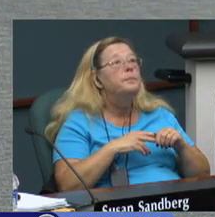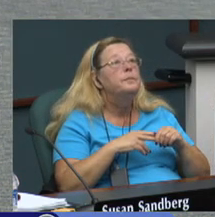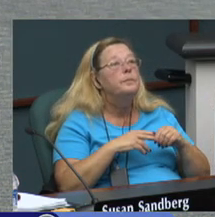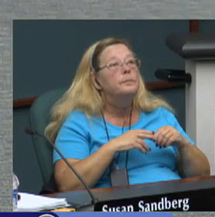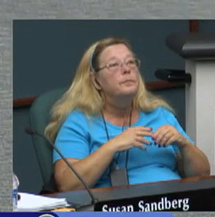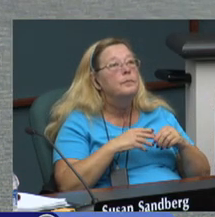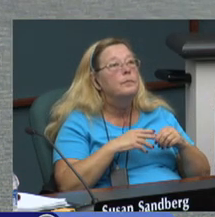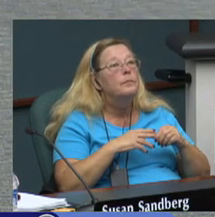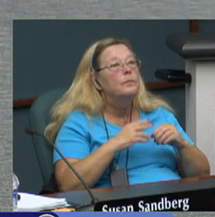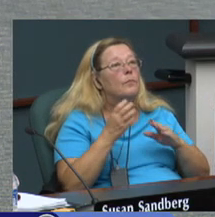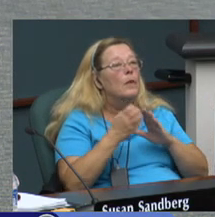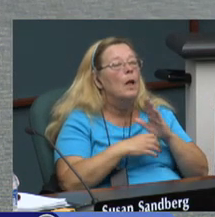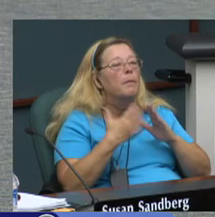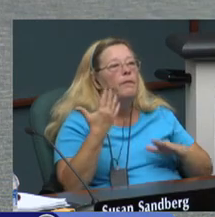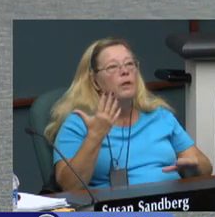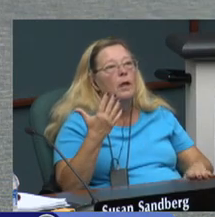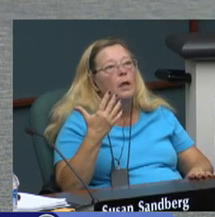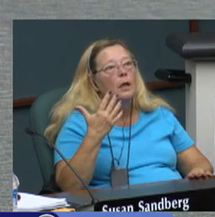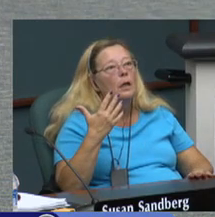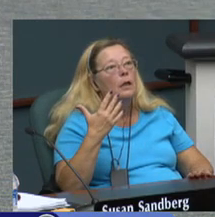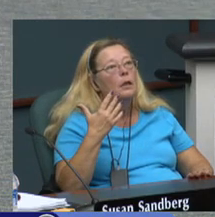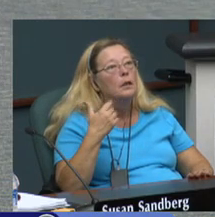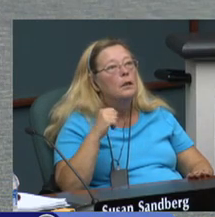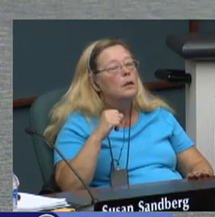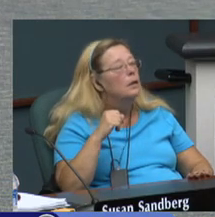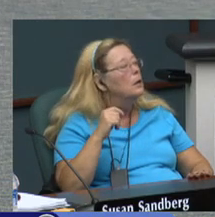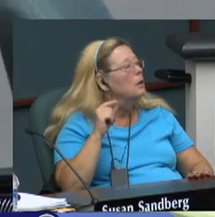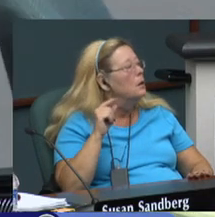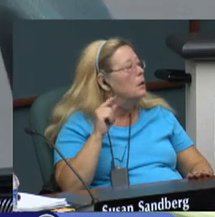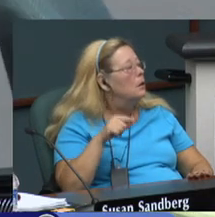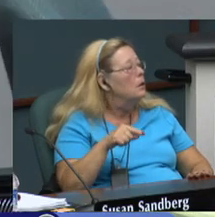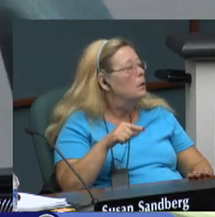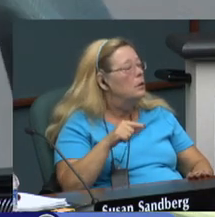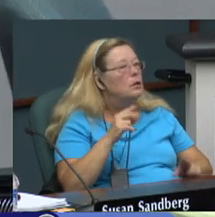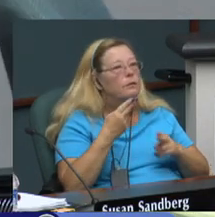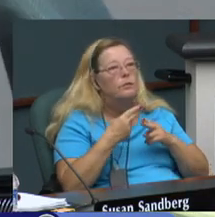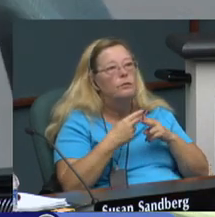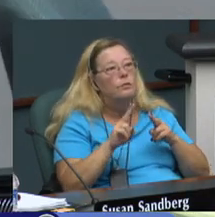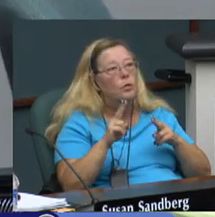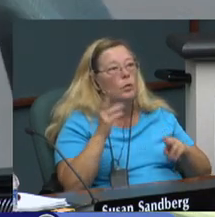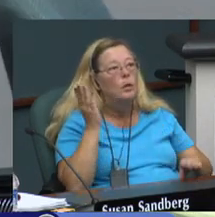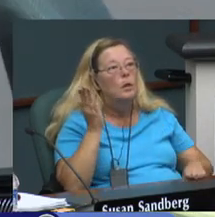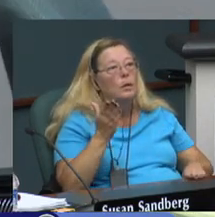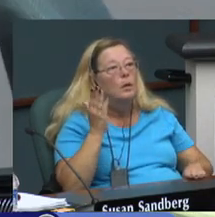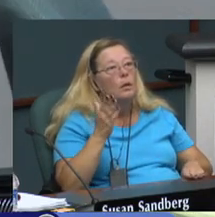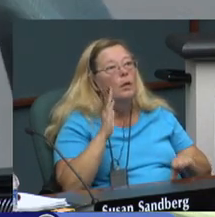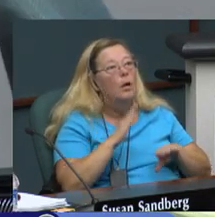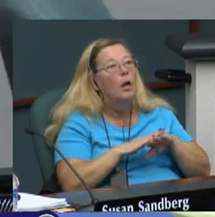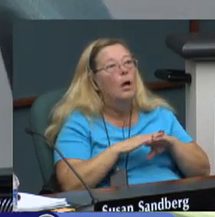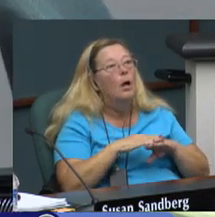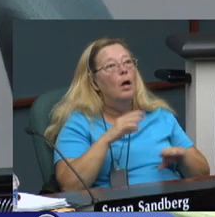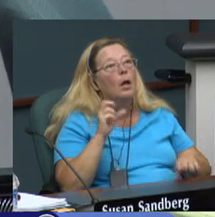thank you this is going to be a very short presentation on subdivision just